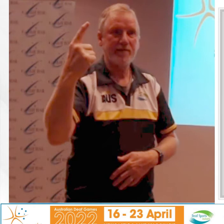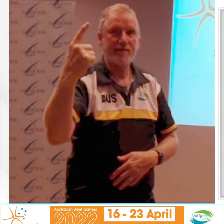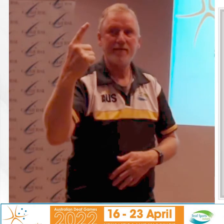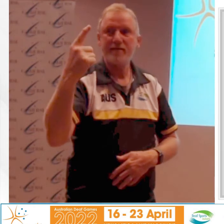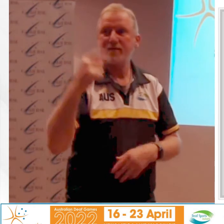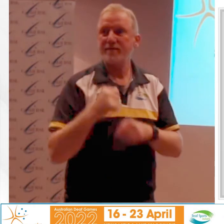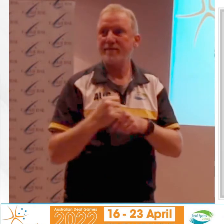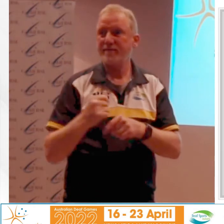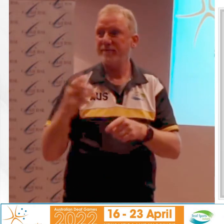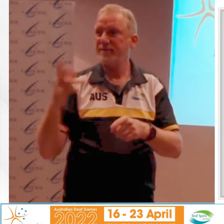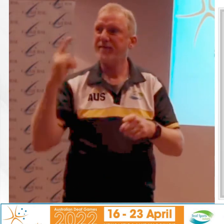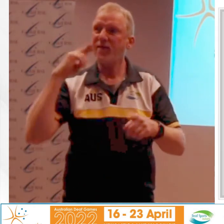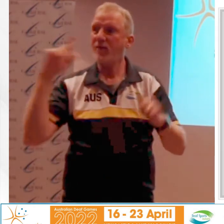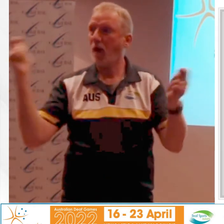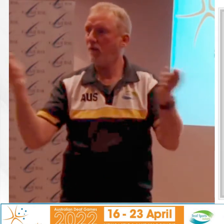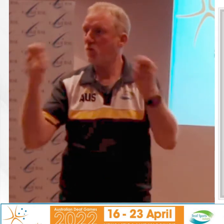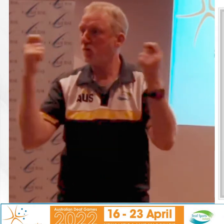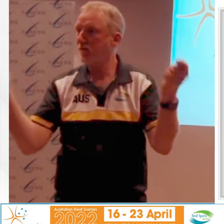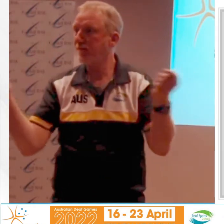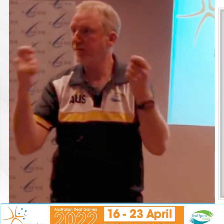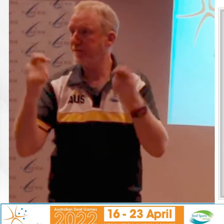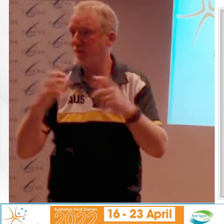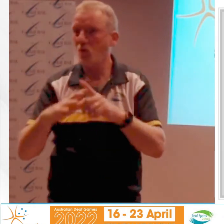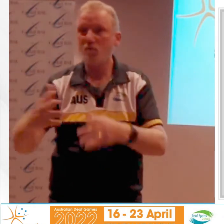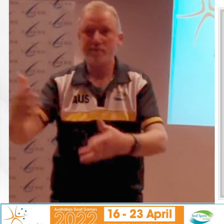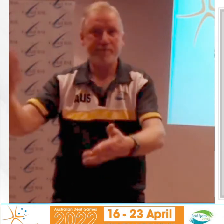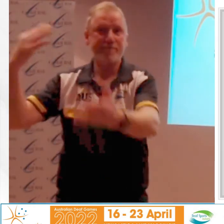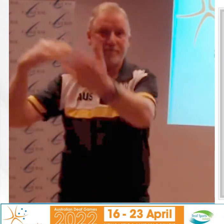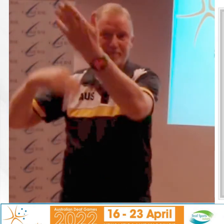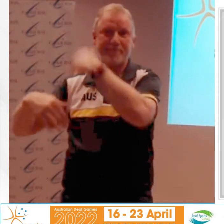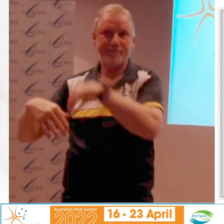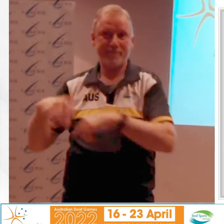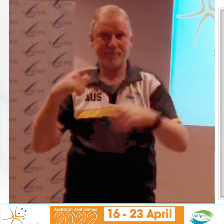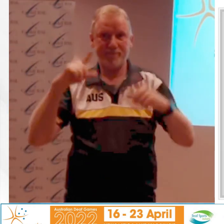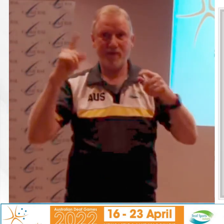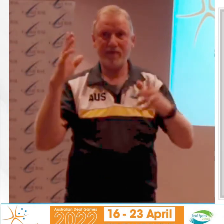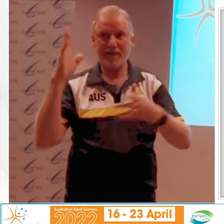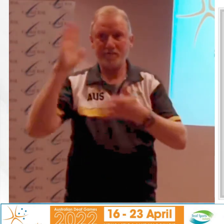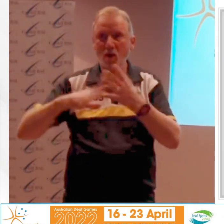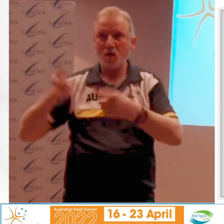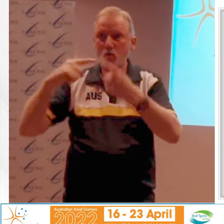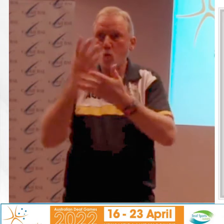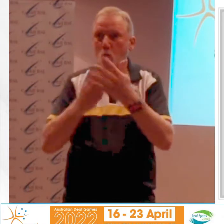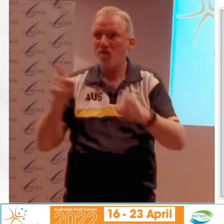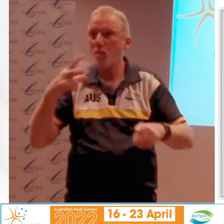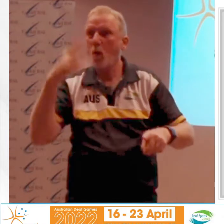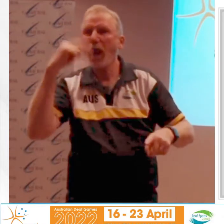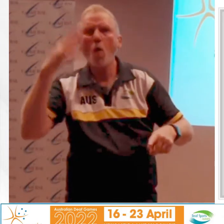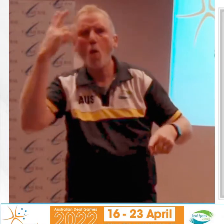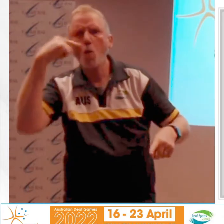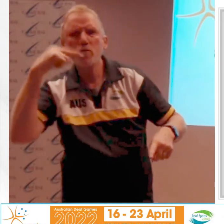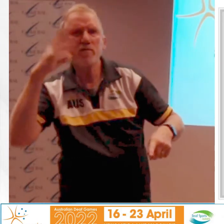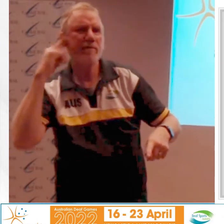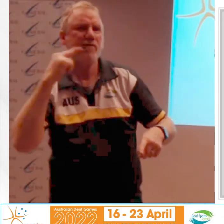but really if we look back in history australian games really started back in the day in 1911.